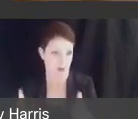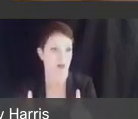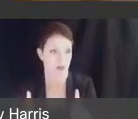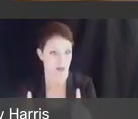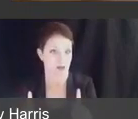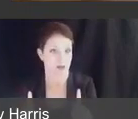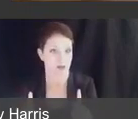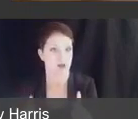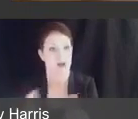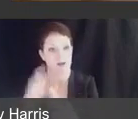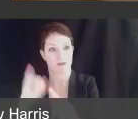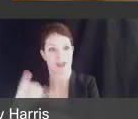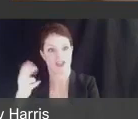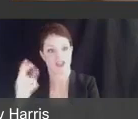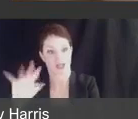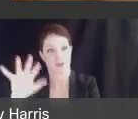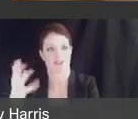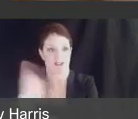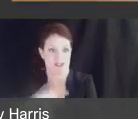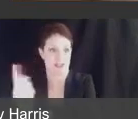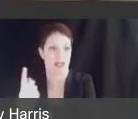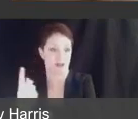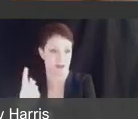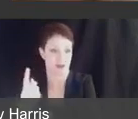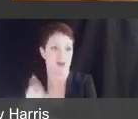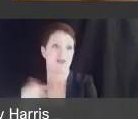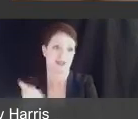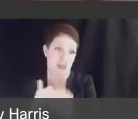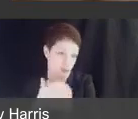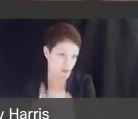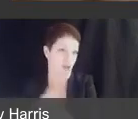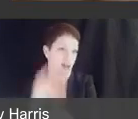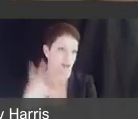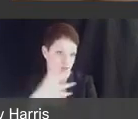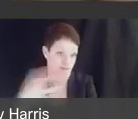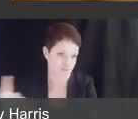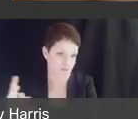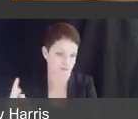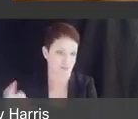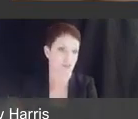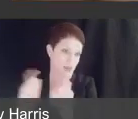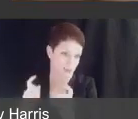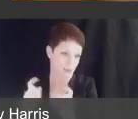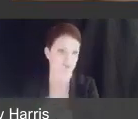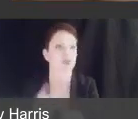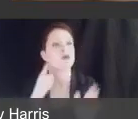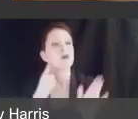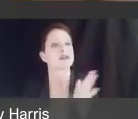from that January 5th date is how they're doing it. And so, for instance, at our vaccination site,